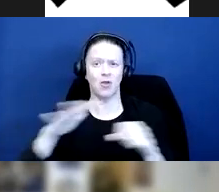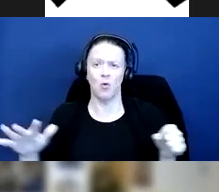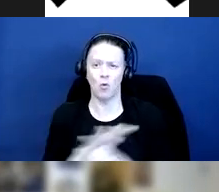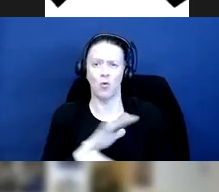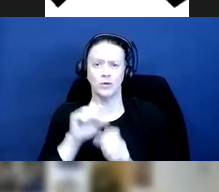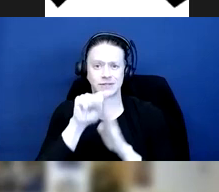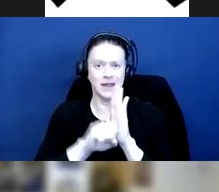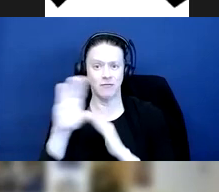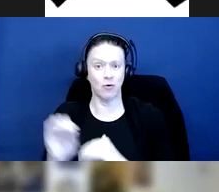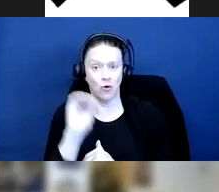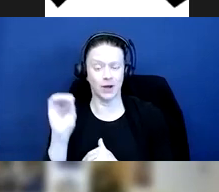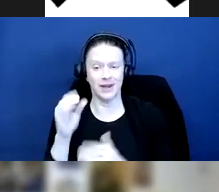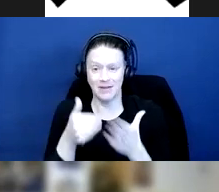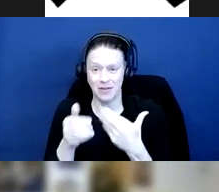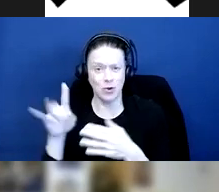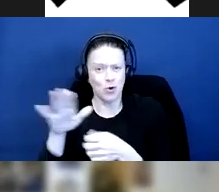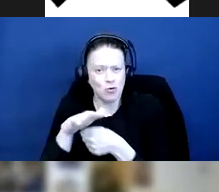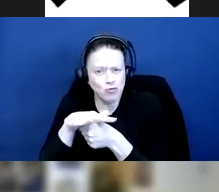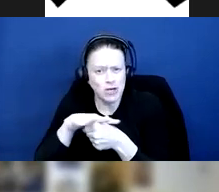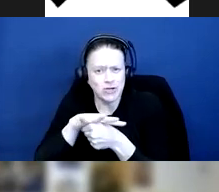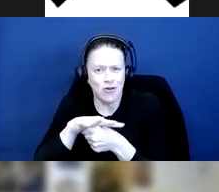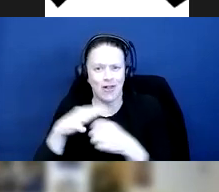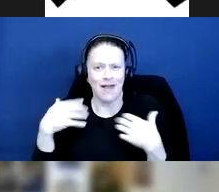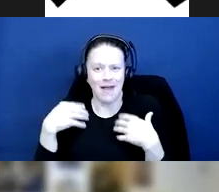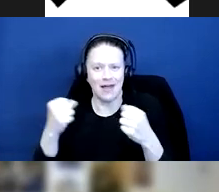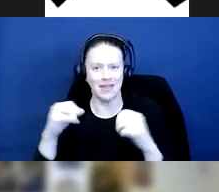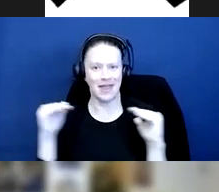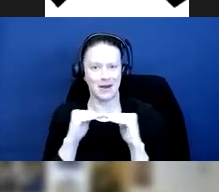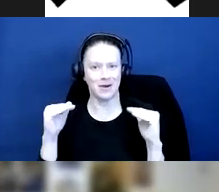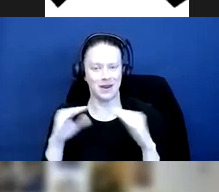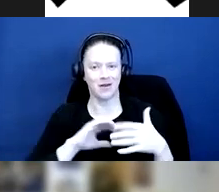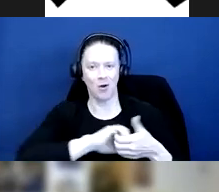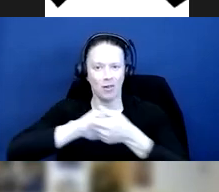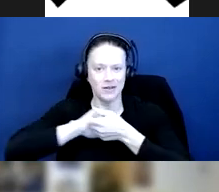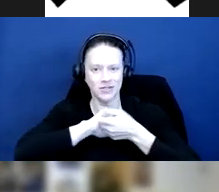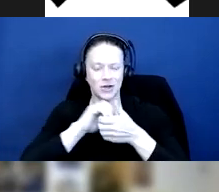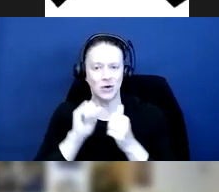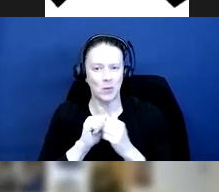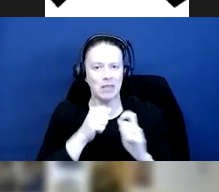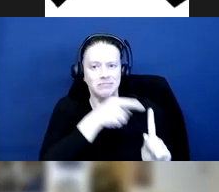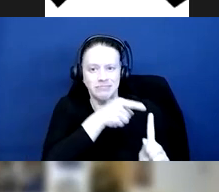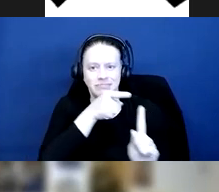Even though you're a Regional Health Equity coalition with touch points and Washington Clackamas